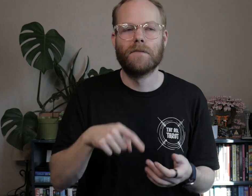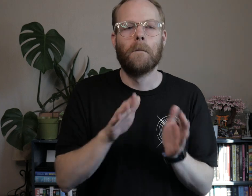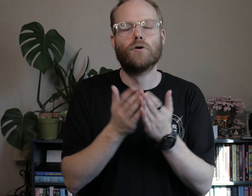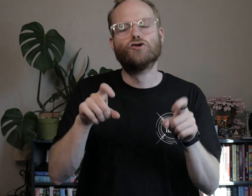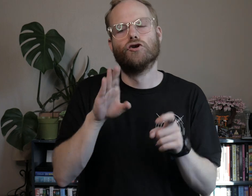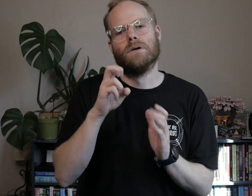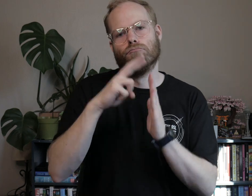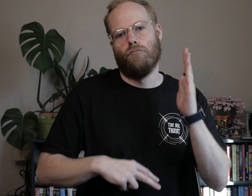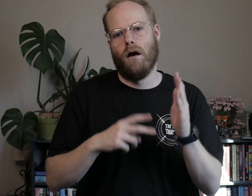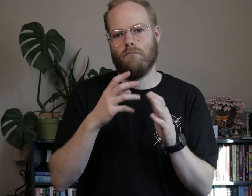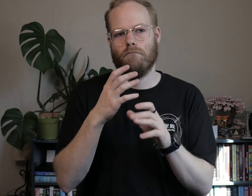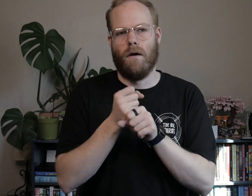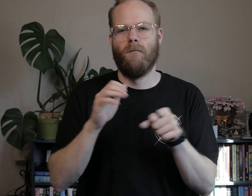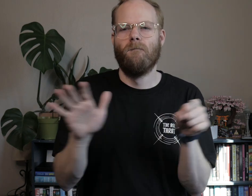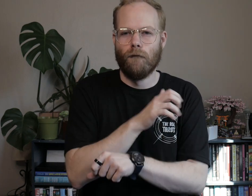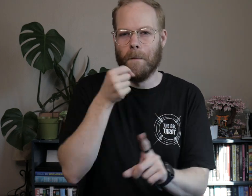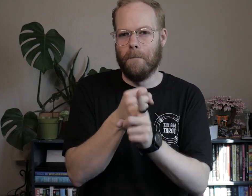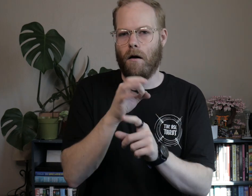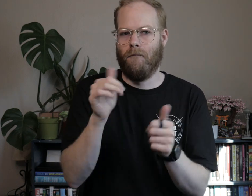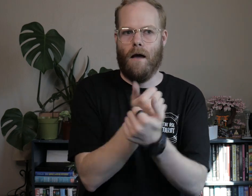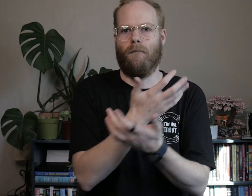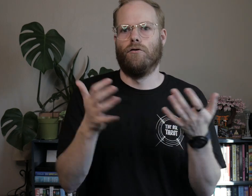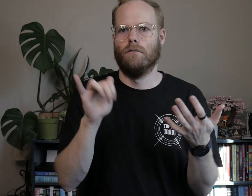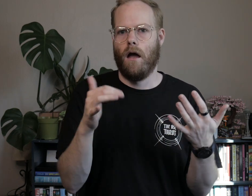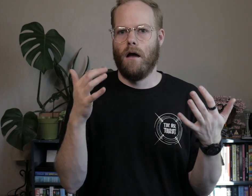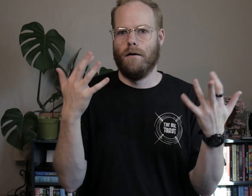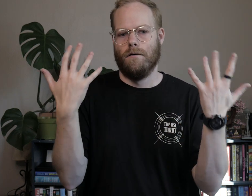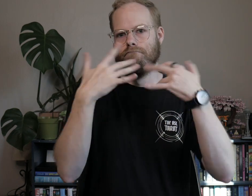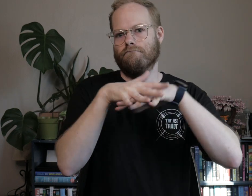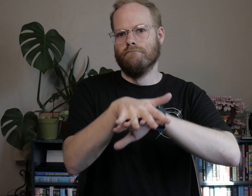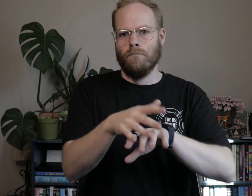This book should be read to get the full impact of everything that weaves together